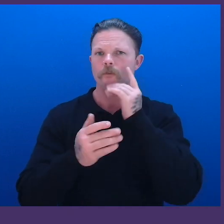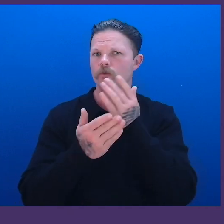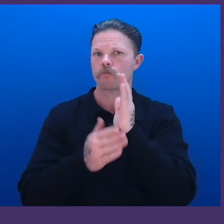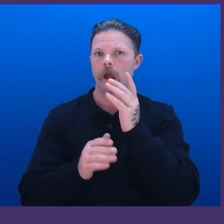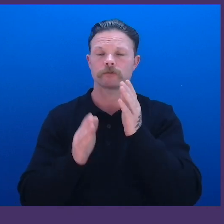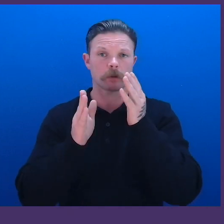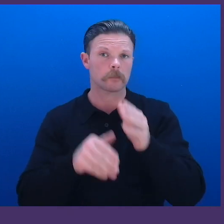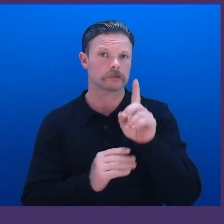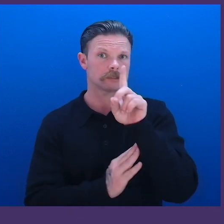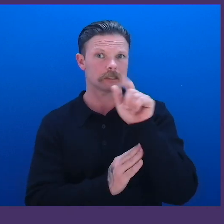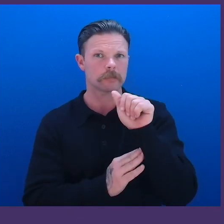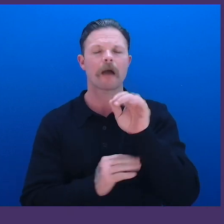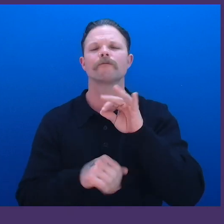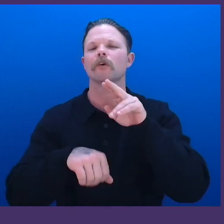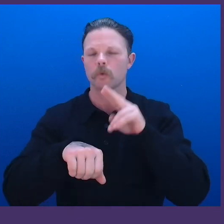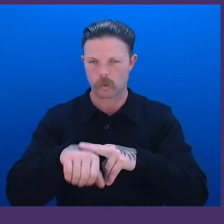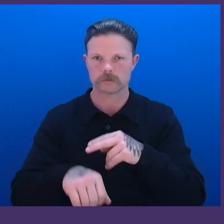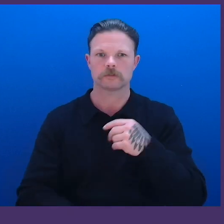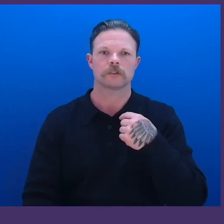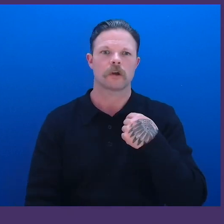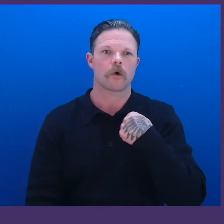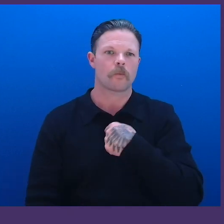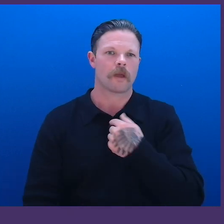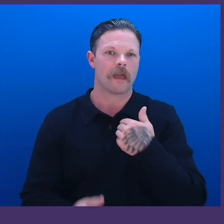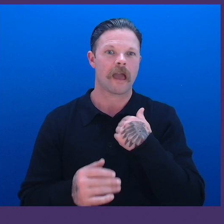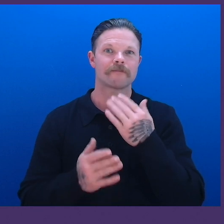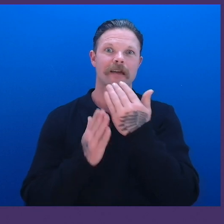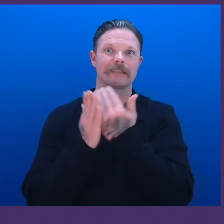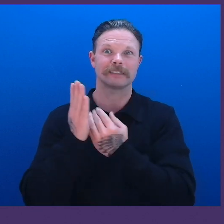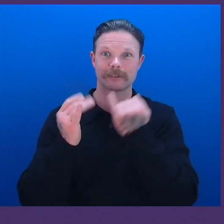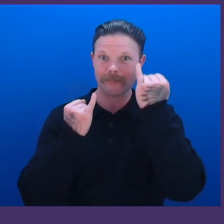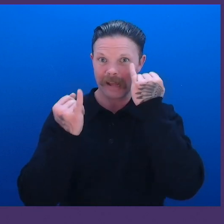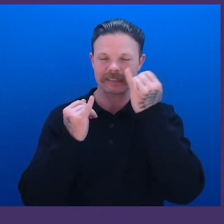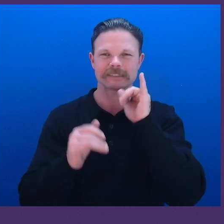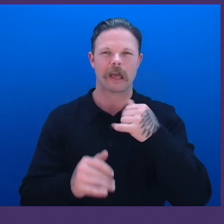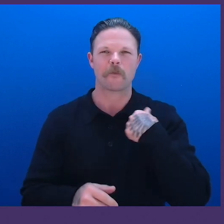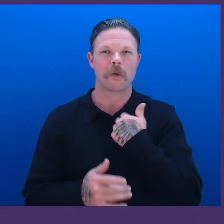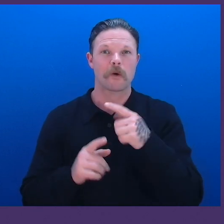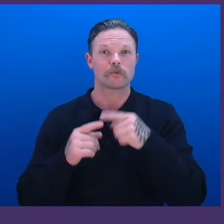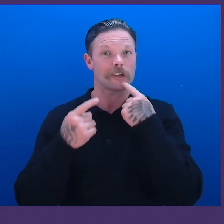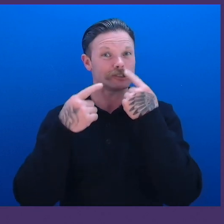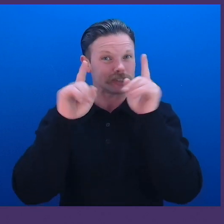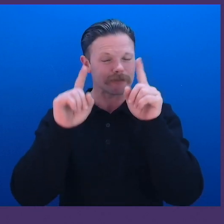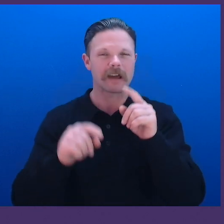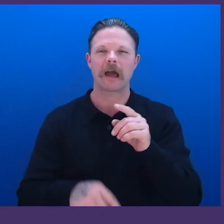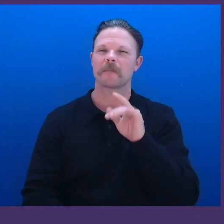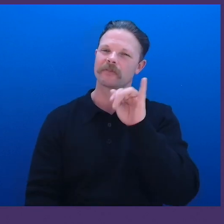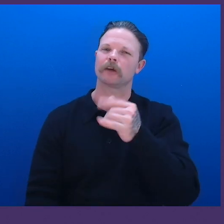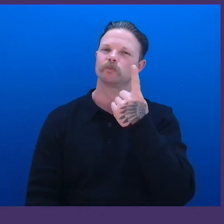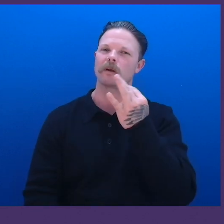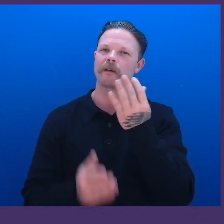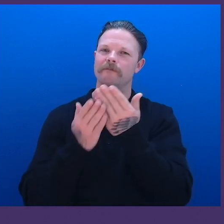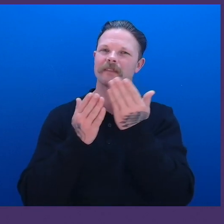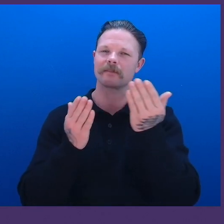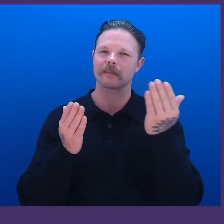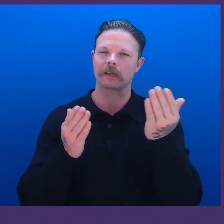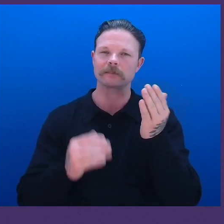Of course, we as EDF, we have a list of things that we want to achieve, but that's one of the things that's, I would say,